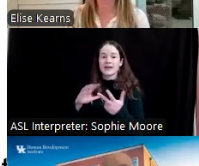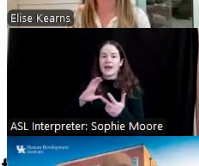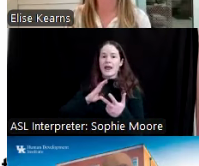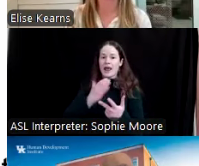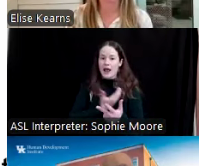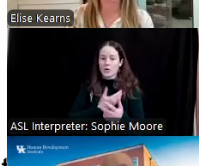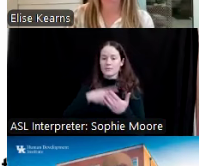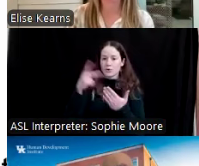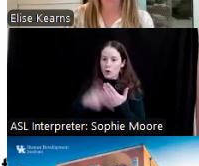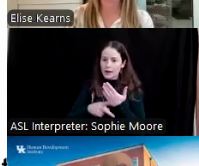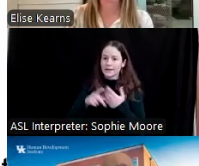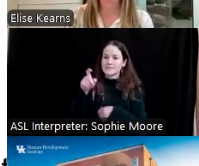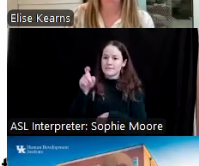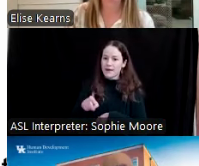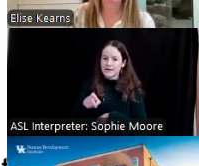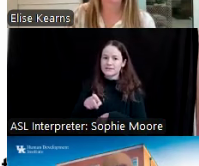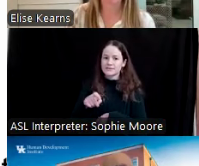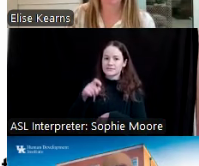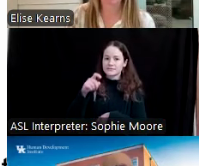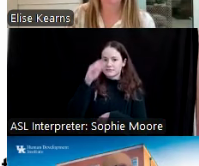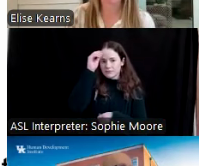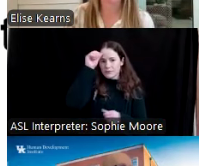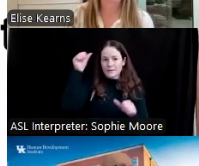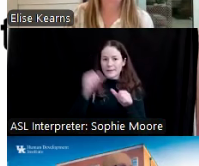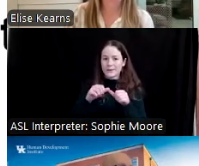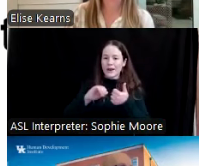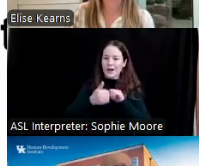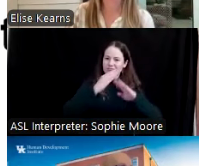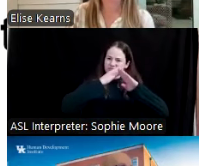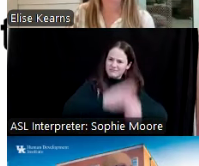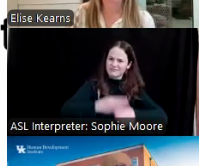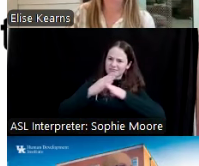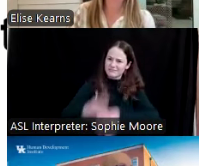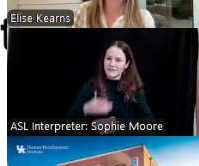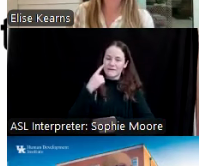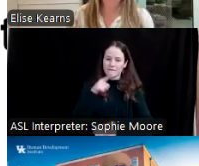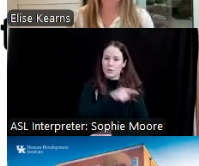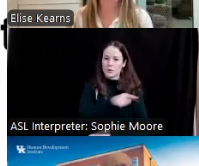participation. All right. Okay. So what would be some of the